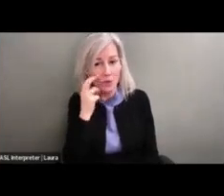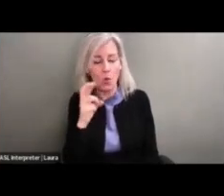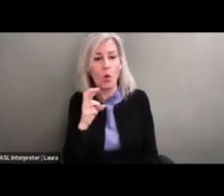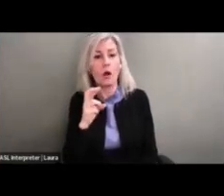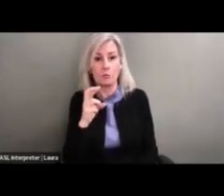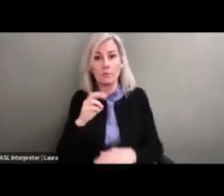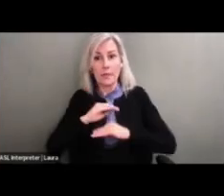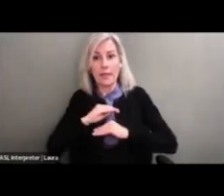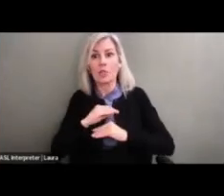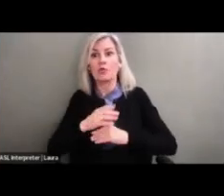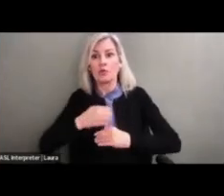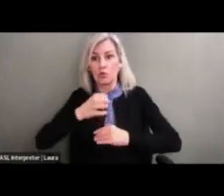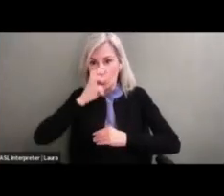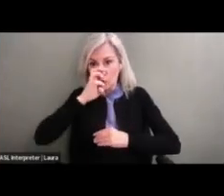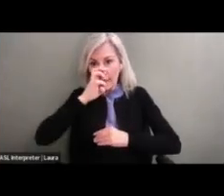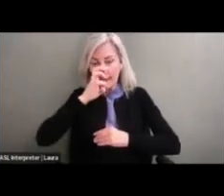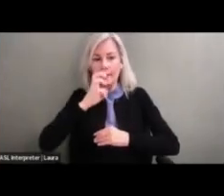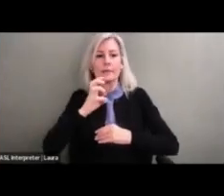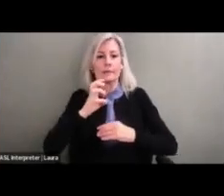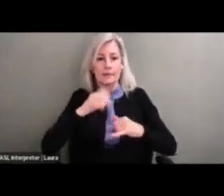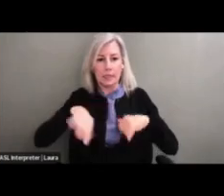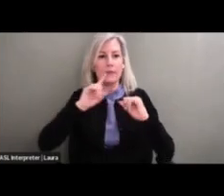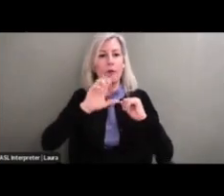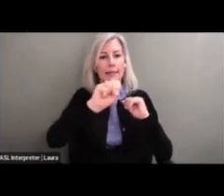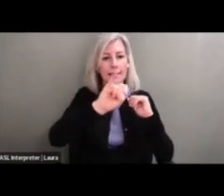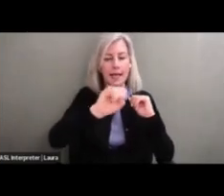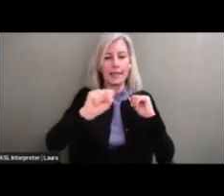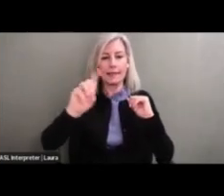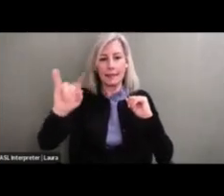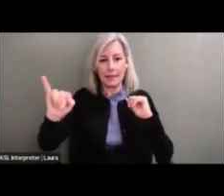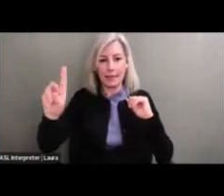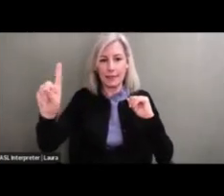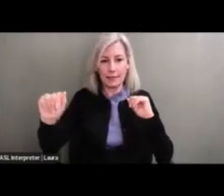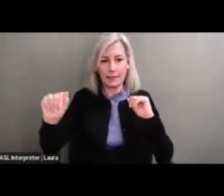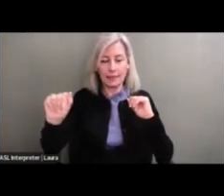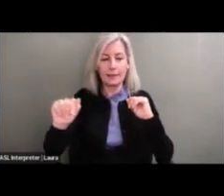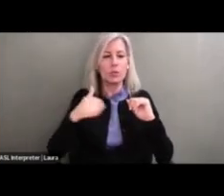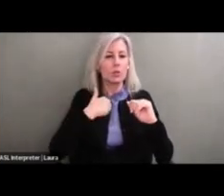then you don't have to show 80 hours of community engagement.